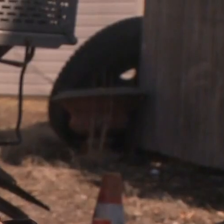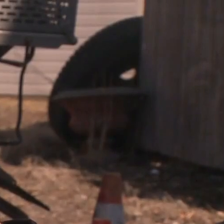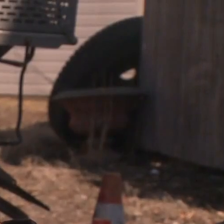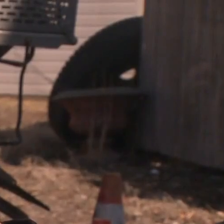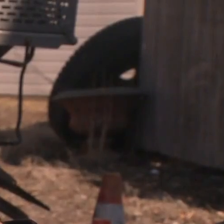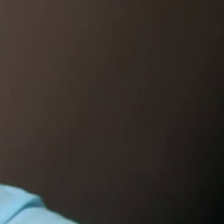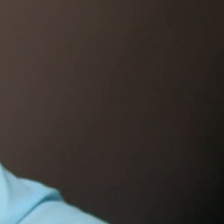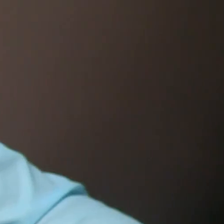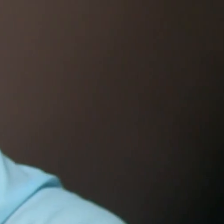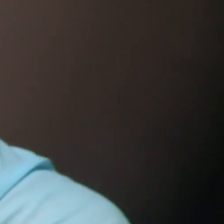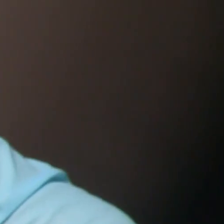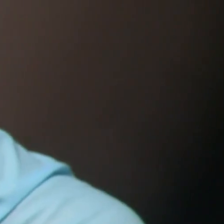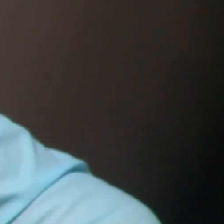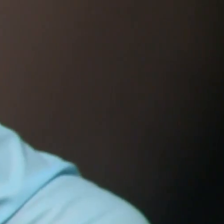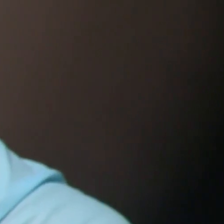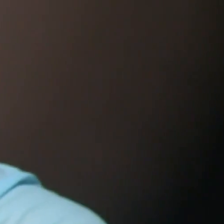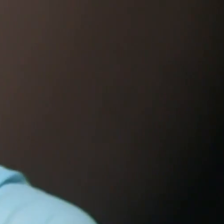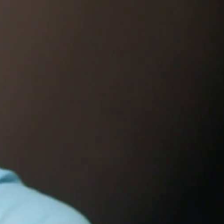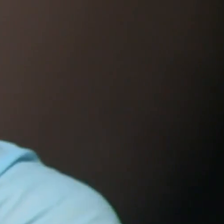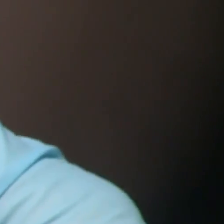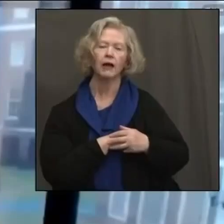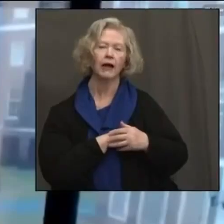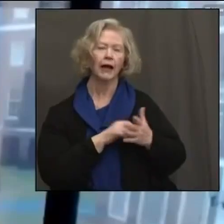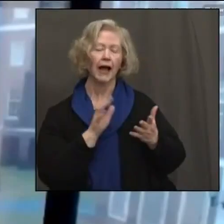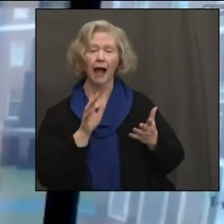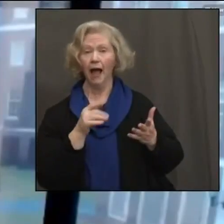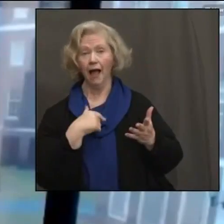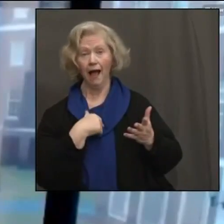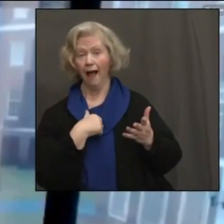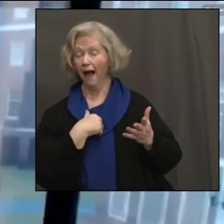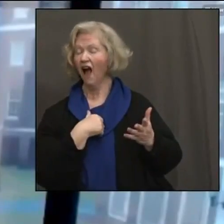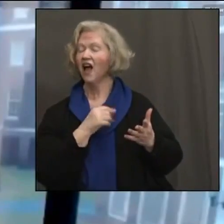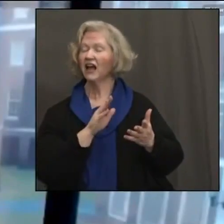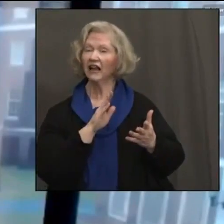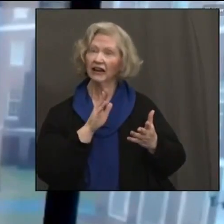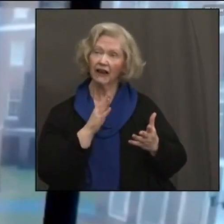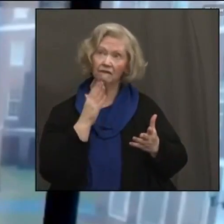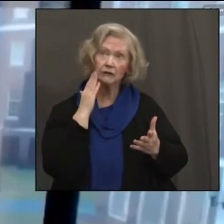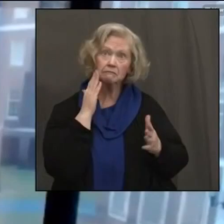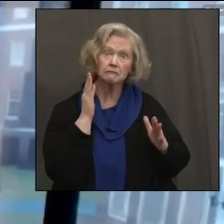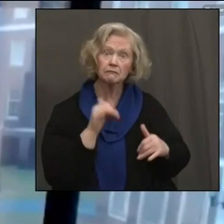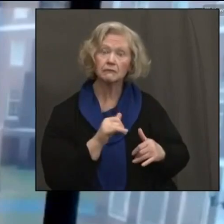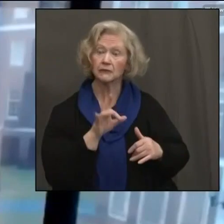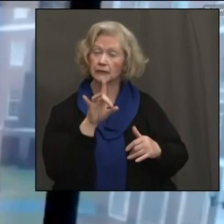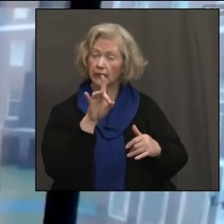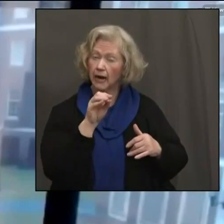FULL VACCIND AND FRIDAY THE STAT FULL VACCIND AND FRIDAY THE STAT ESTIMATES FULL VACCIND AND FRIDAY THE STAT ESTIMATES 200000 FULL VACCIND AND FRIDAY THE STAT ESTIMATES 200000 PEOPLE STAT ESTIMATES 200000 PEOPLE STAT ESTIMATES 200000 PEOPLE FALLIG STAT ESTIMATES 200000 PEOPLE FALLIG UNDE STAT ESTIMATES 200000 PEOPLE FALLIG UNDE THE STAT ESTIMATES 200000 PEOPLE FALLIG UNDE THE FORTY STAT ESTIMATES 200000 PEOPLE FALLIG UNDE THE FORTY FIVE STAT ESTIMATES 200000 PEOPLE FALLIG UNDE THE FORTY FIVE TO FALLIG UNDE THE FORTY FIVE TO FALLIG UNDE THE FORTY FIVE TO FIFT FALLIG UNDE THE FORTY FIVE TO FIFT FU FALLIG UNDE THE FORTY FIVE TO FIFT FU AG FALLIG UNDE THE FORTY FIVE TO FIFT FU AG GROUP FALLIG UNDE THE FORTY FIVE TO FIFT FU AG GROUP WILL FALLIG UNDE THE FORTY FIVE TO FIFT FU AG GROUP WILL BE FIFT FU AG GROUP WILL BE FIFT FU AG GROUP WILL BE HEADIG FIFT FU AG GROUP WILL BE HEADIG ONL